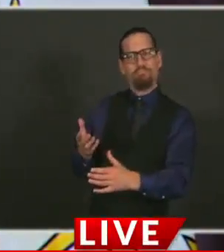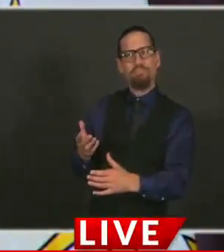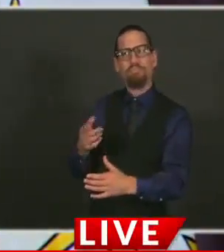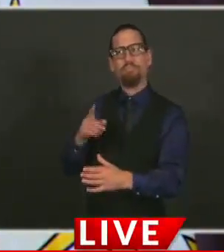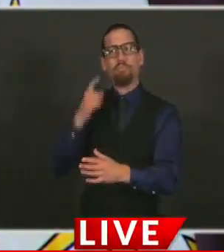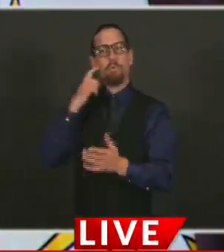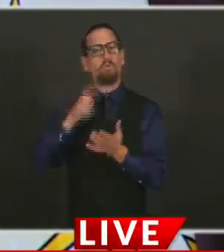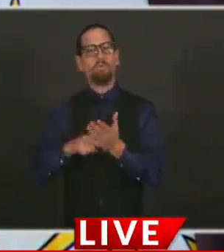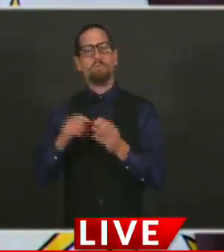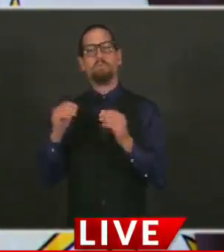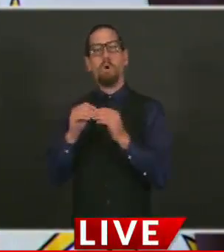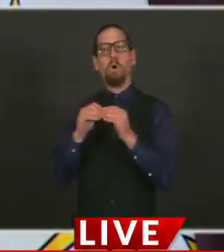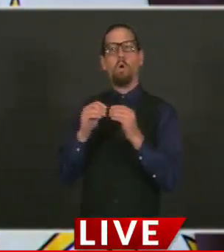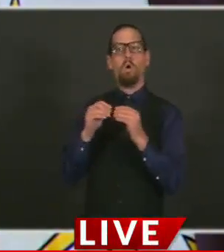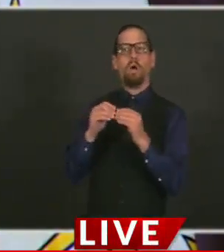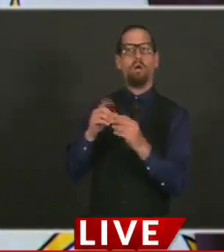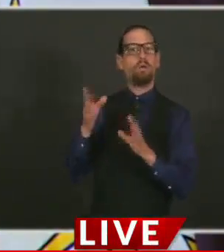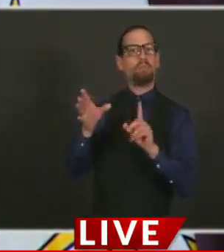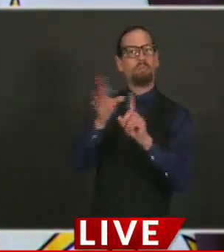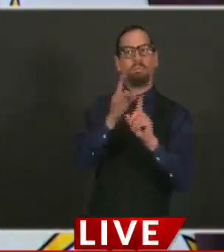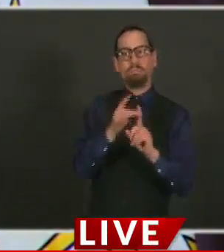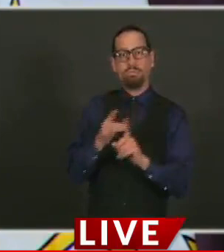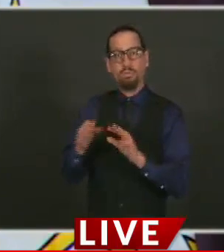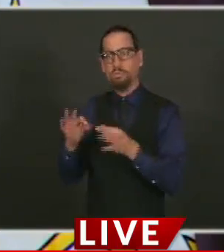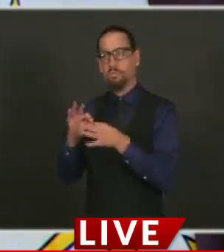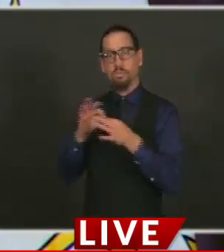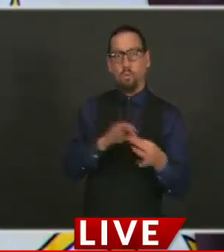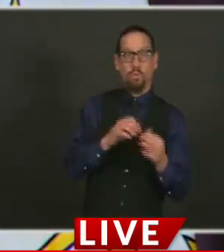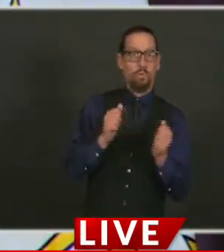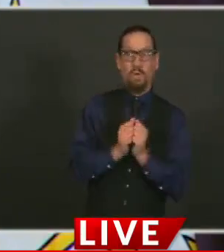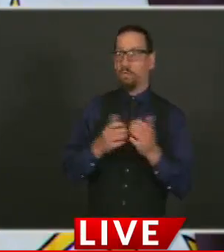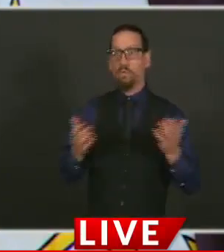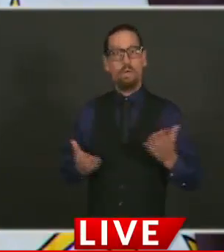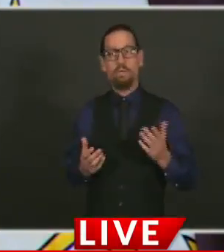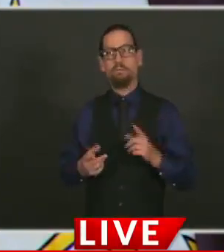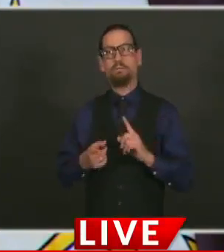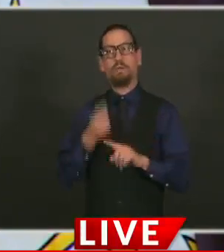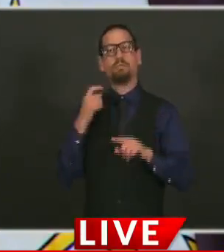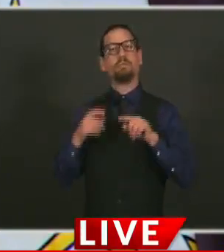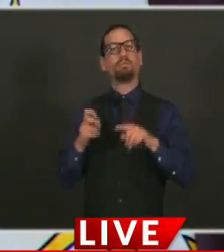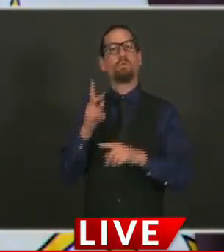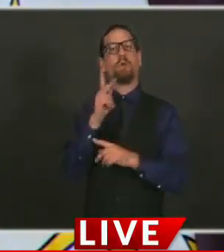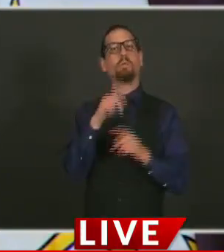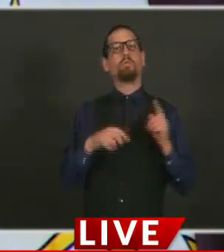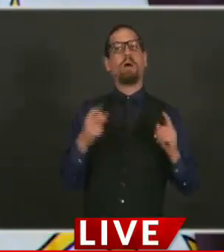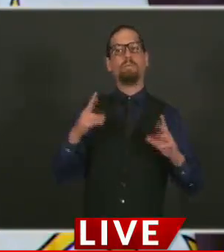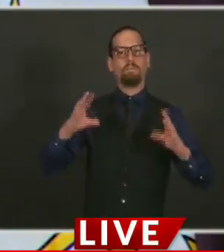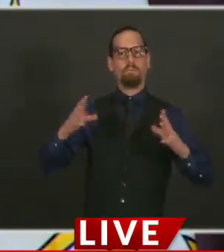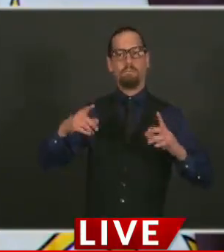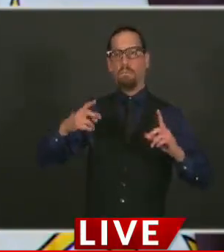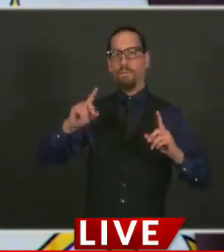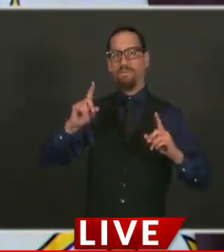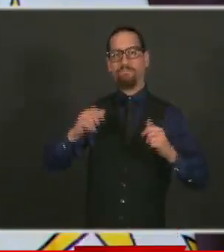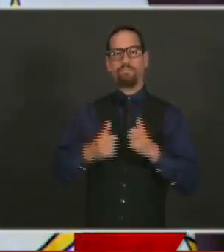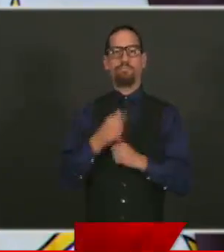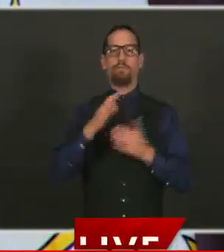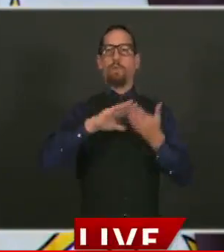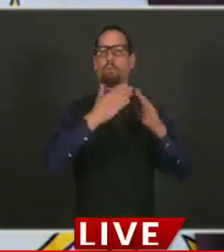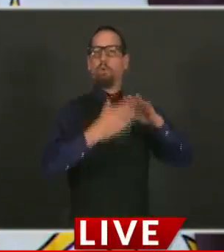CLASSROOM TRANSMISSION, COMPARED TO WHERE WE ARE SEEING MORE